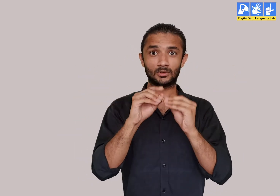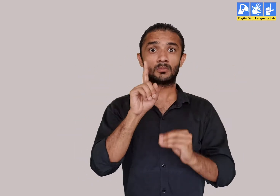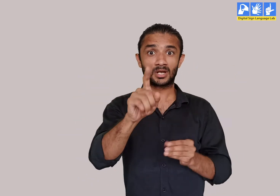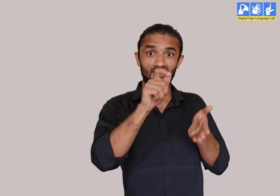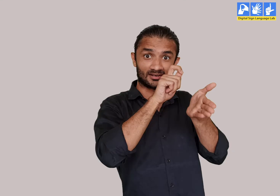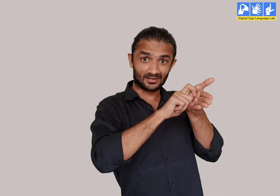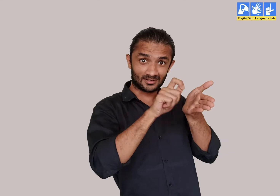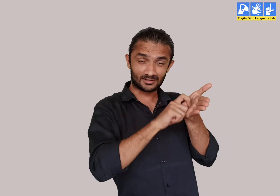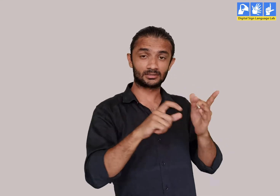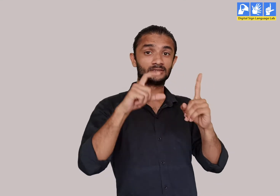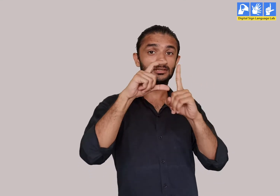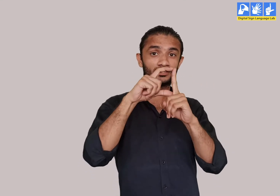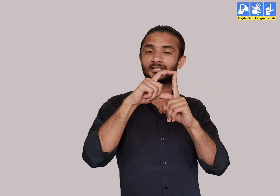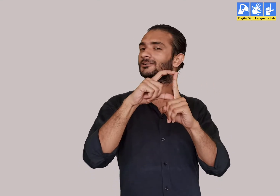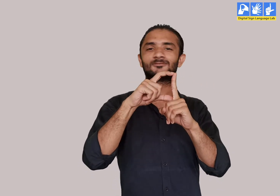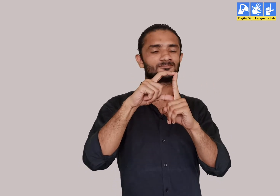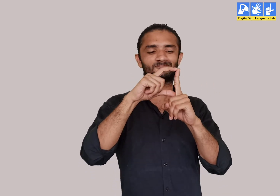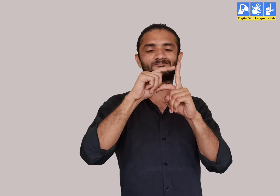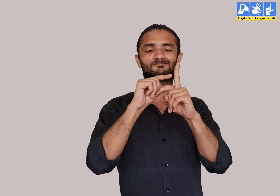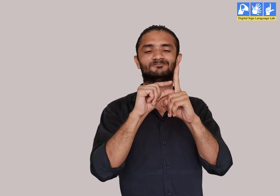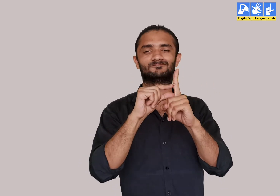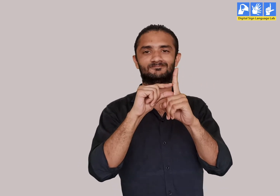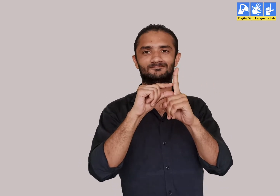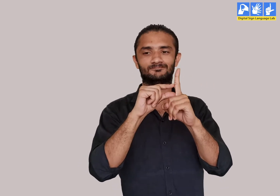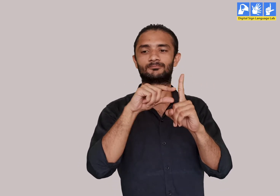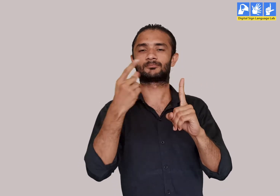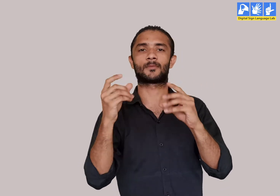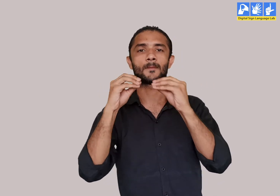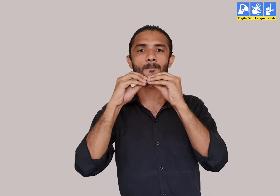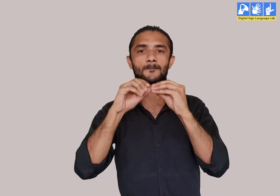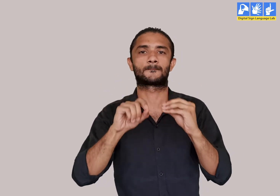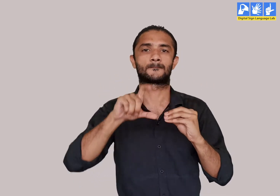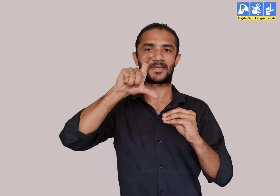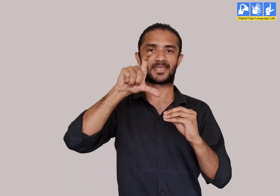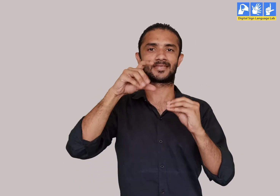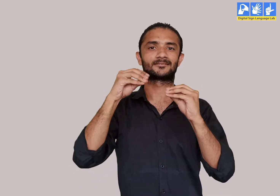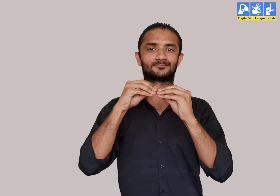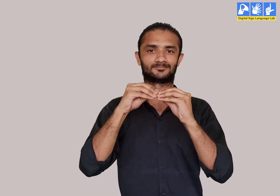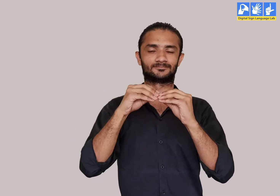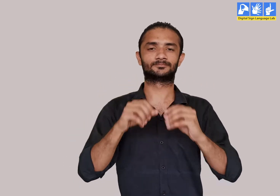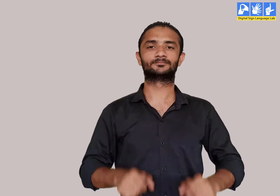it is written with small 'd' and capital 'B'.